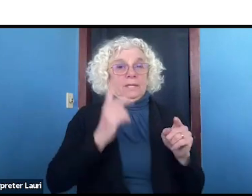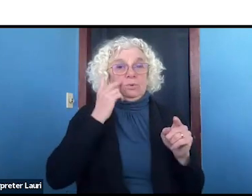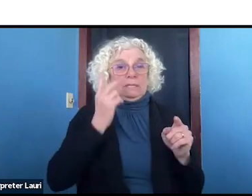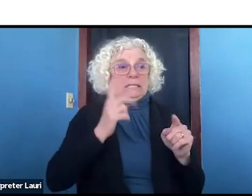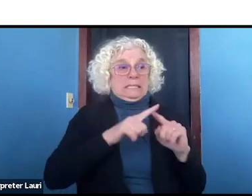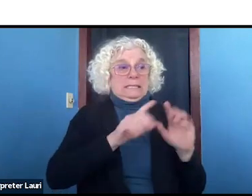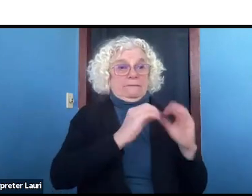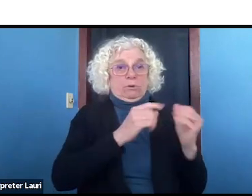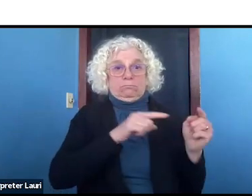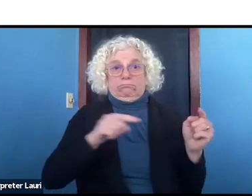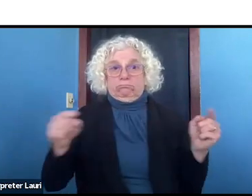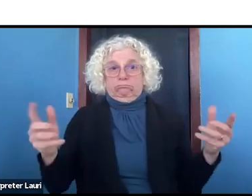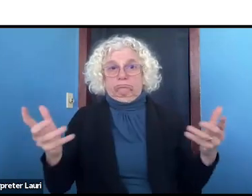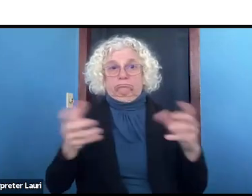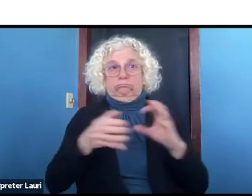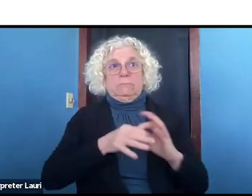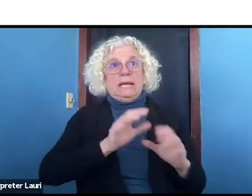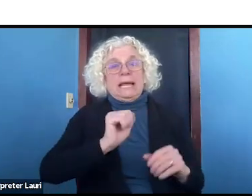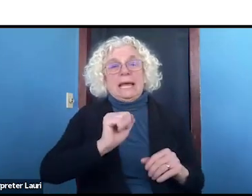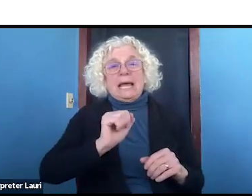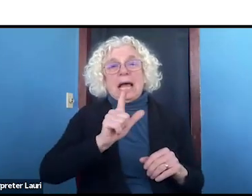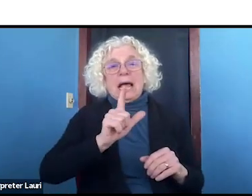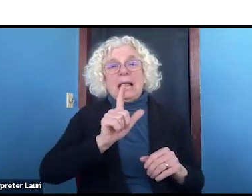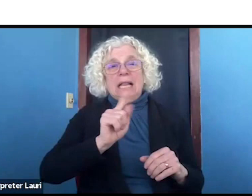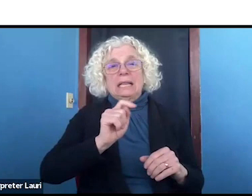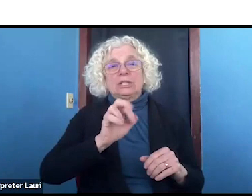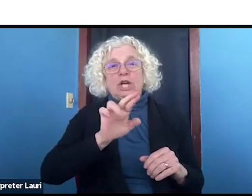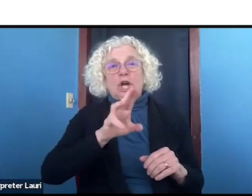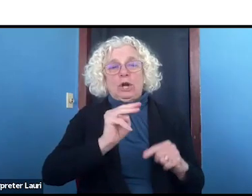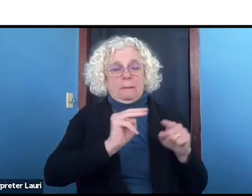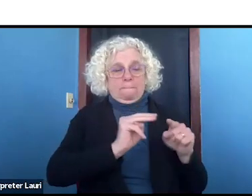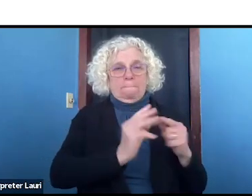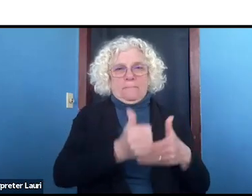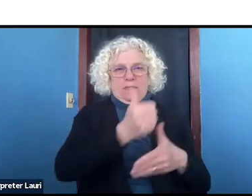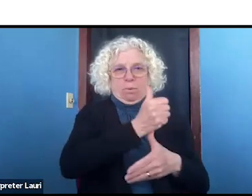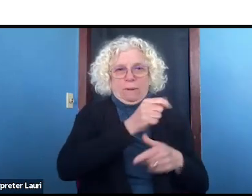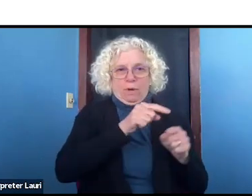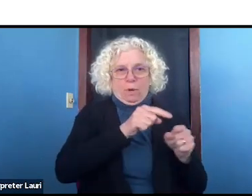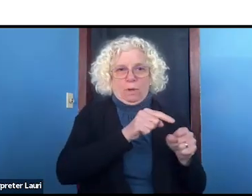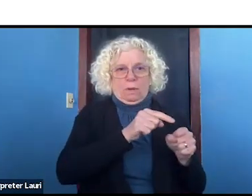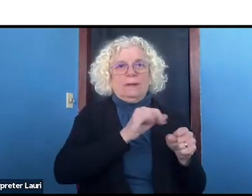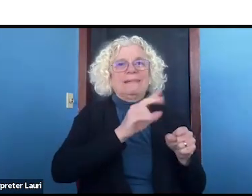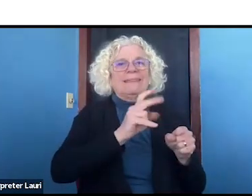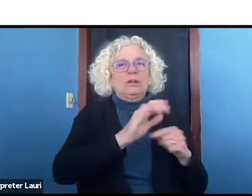So I'll term is the prime and they provide a lot of the infrastructure and support for the center